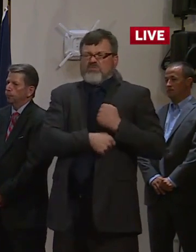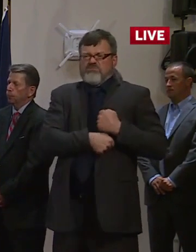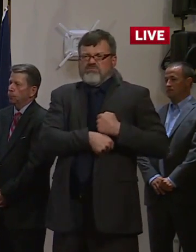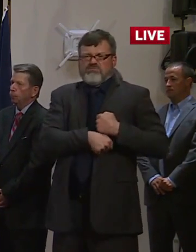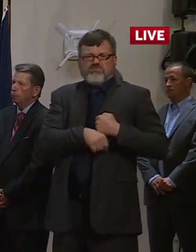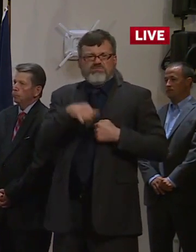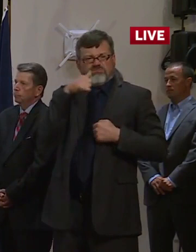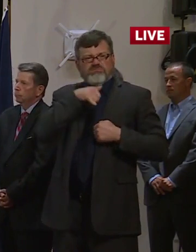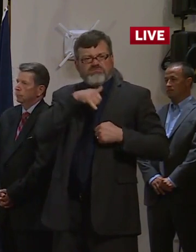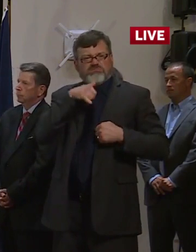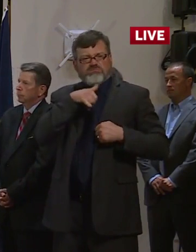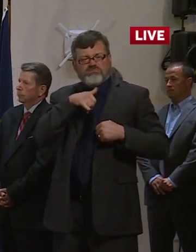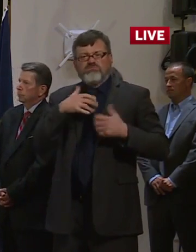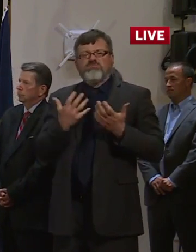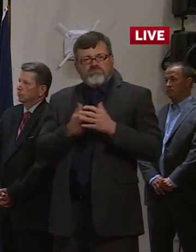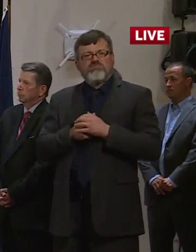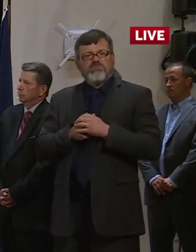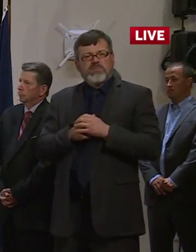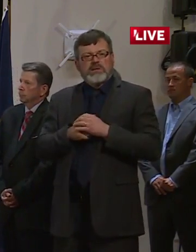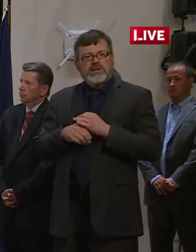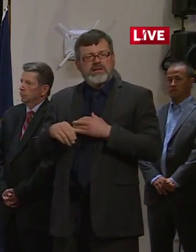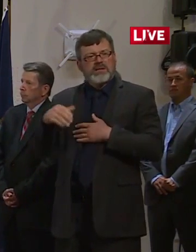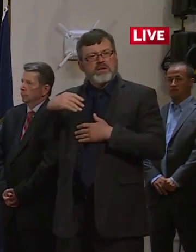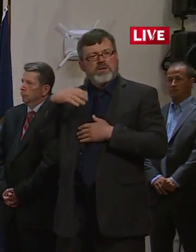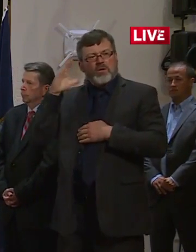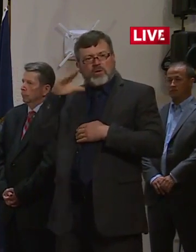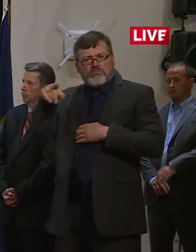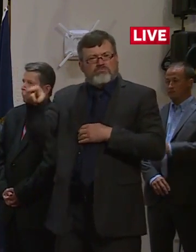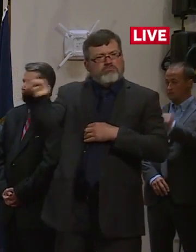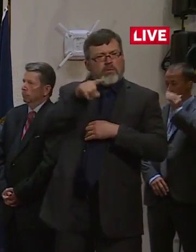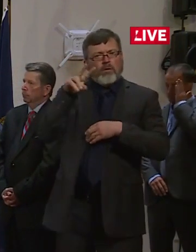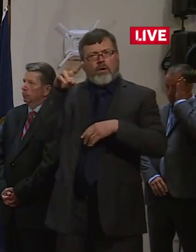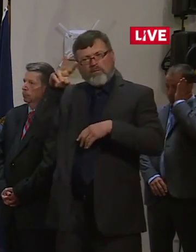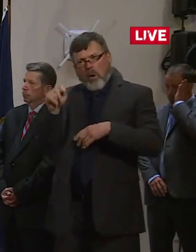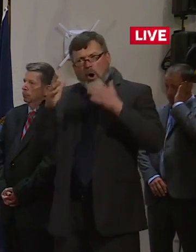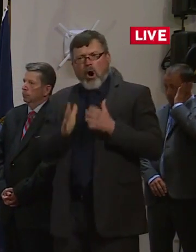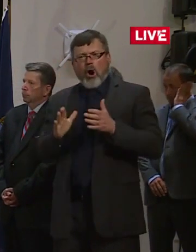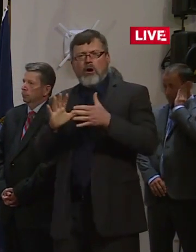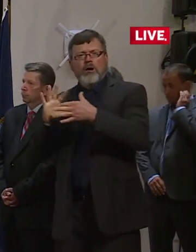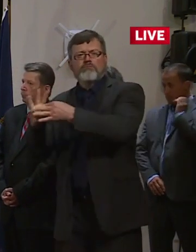ALTHOUGH WE FACED HEARTBREAKING LOSSES, WE WERE FORTUNATE THESE